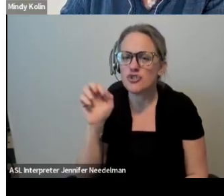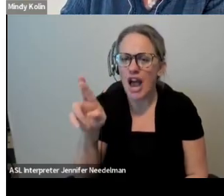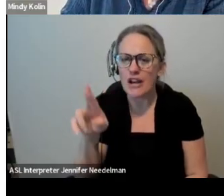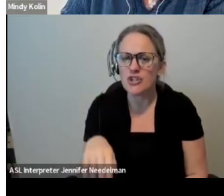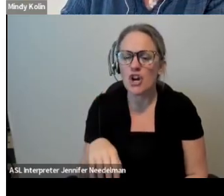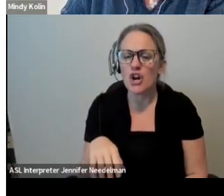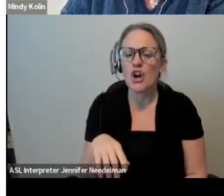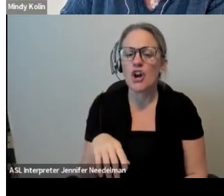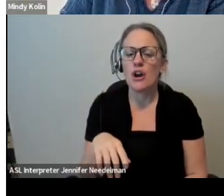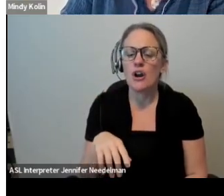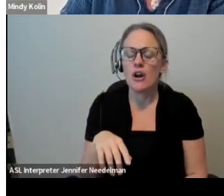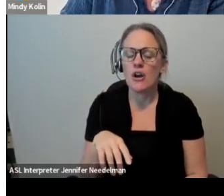considering barriers?